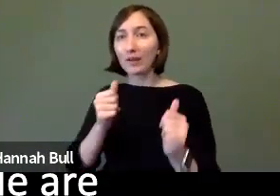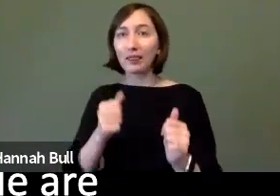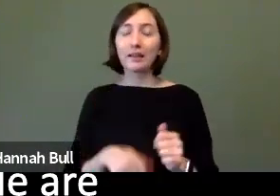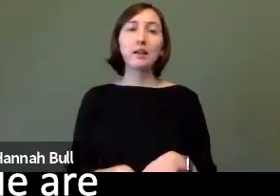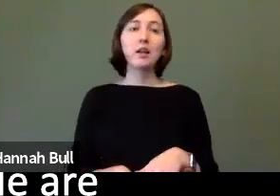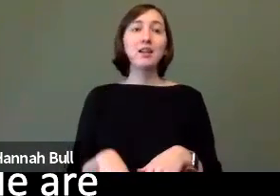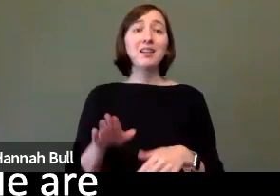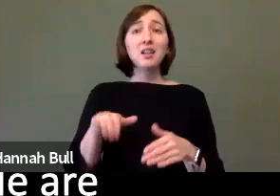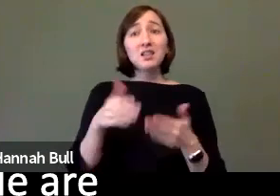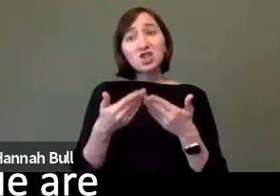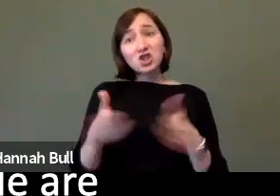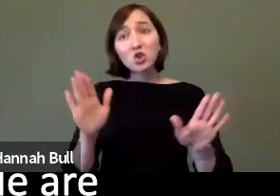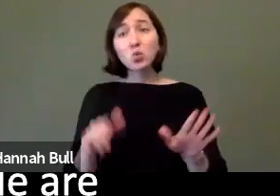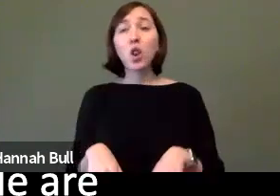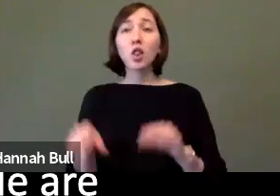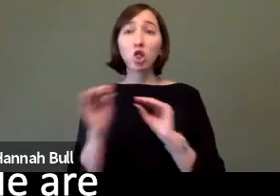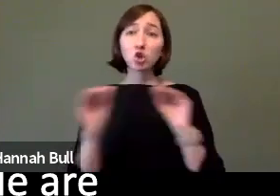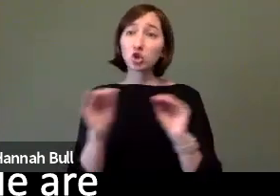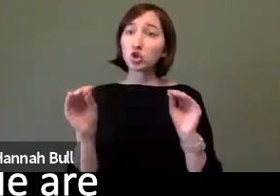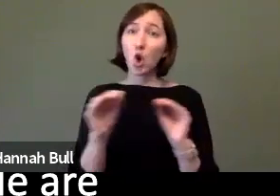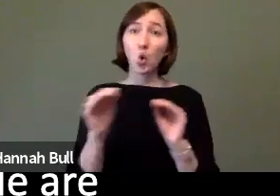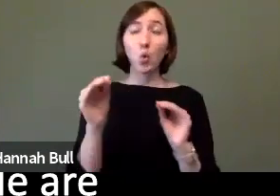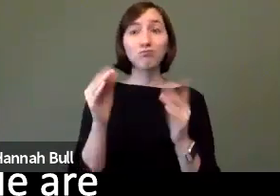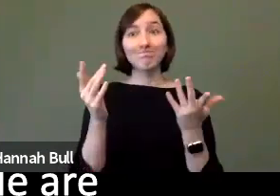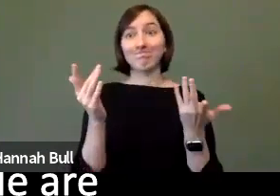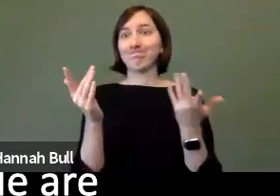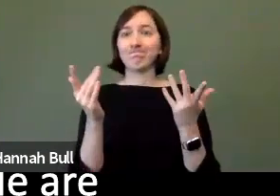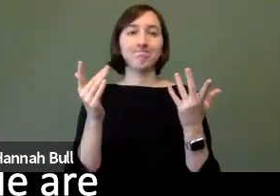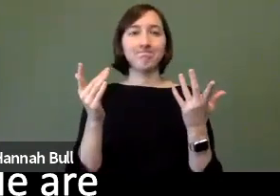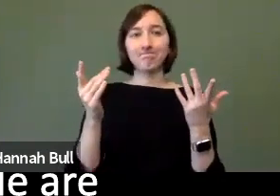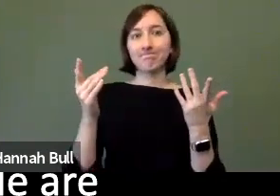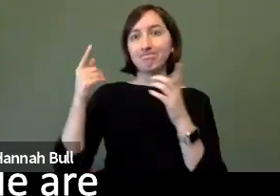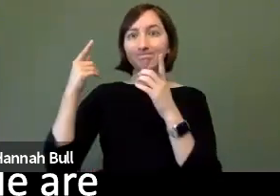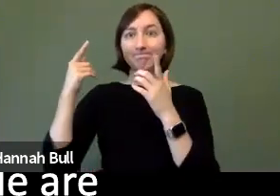In general, there is no road map for grief or loss. Everyone grieves differently.